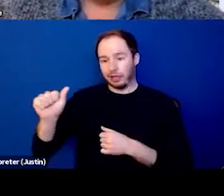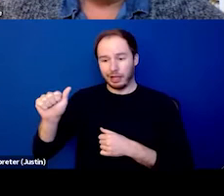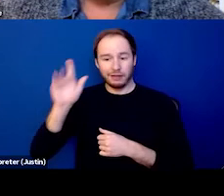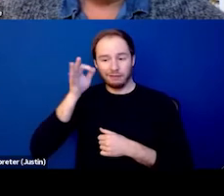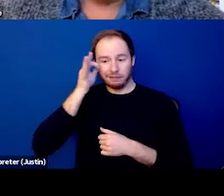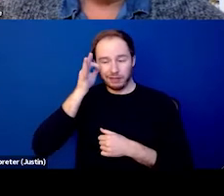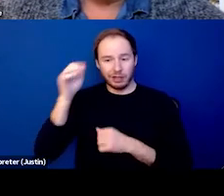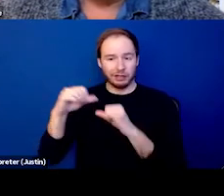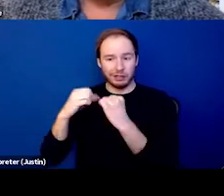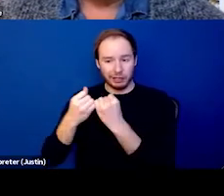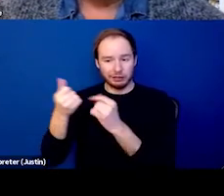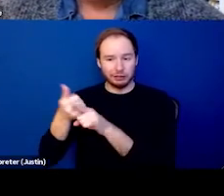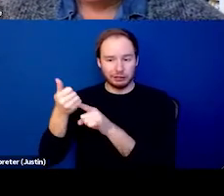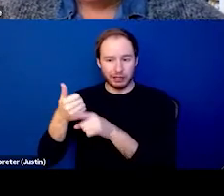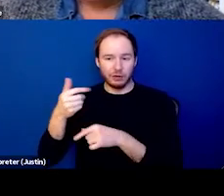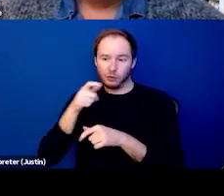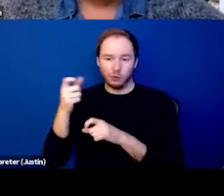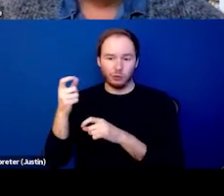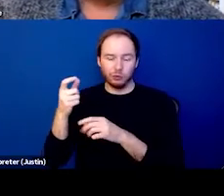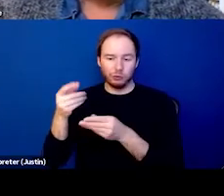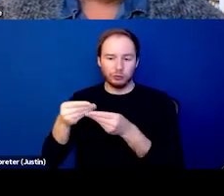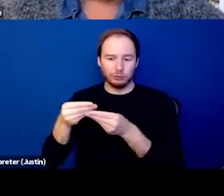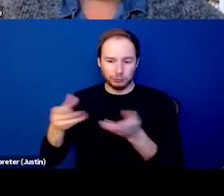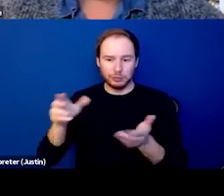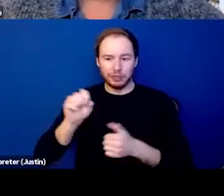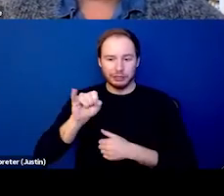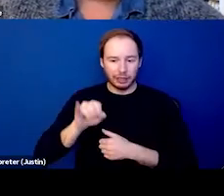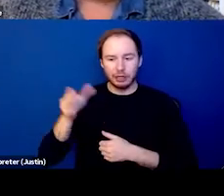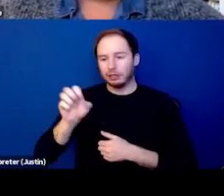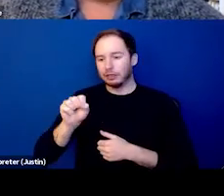which administer SSI and SSDI, what tips do you have